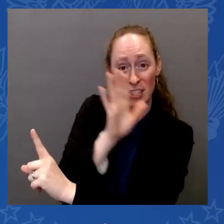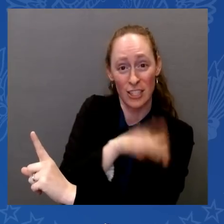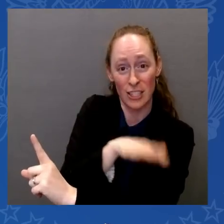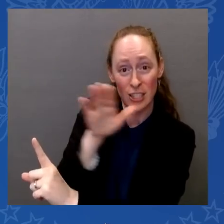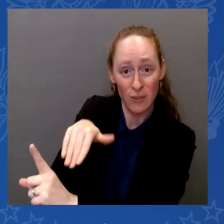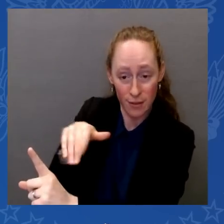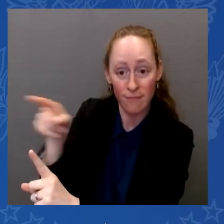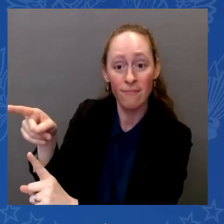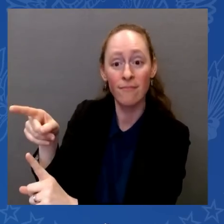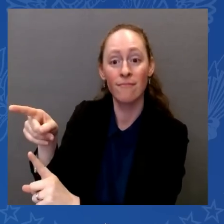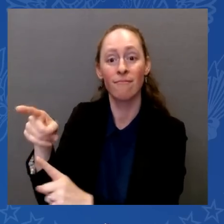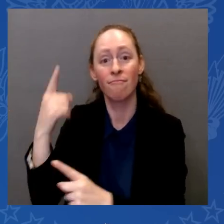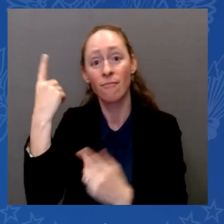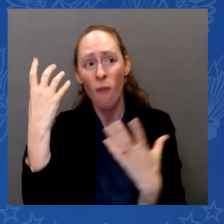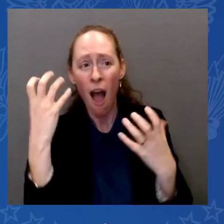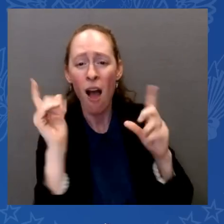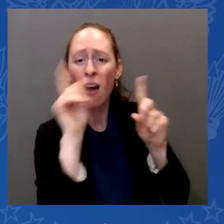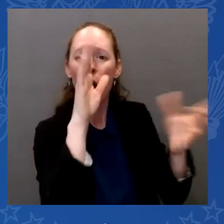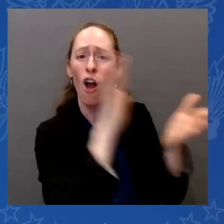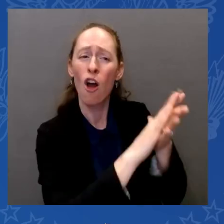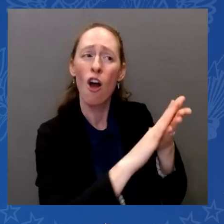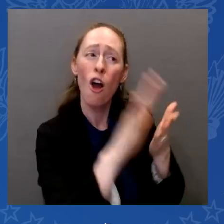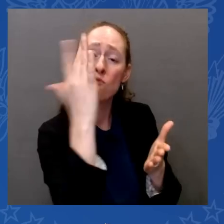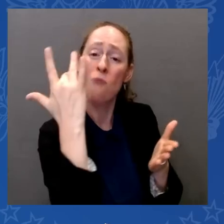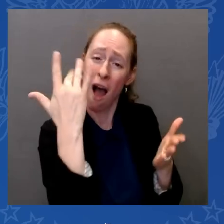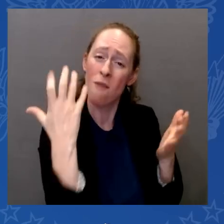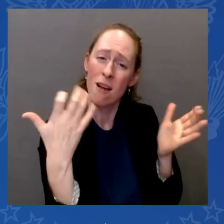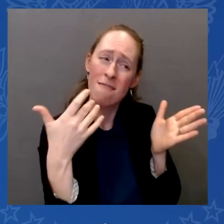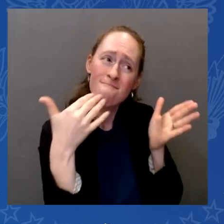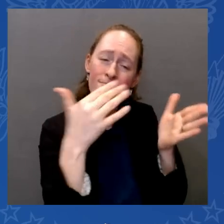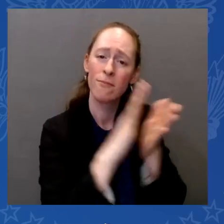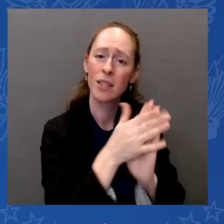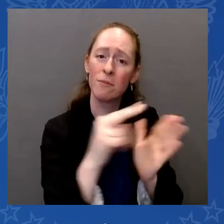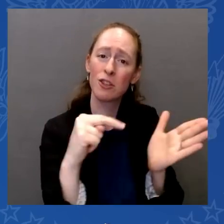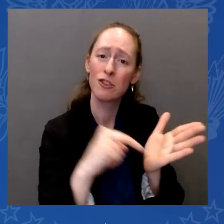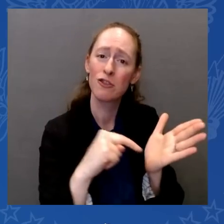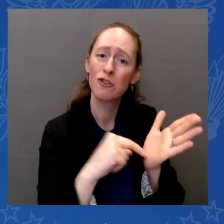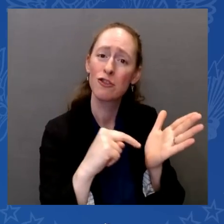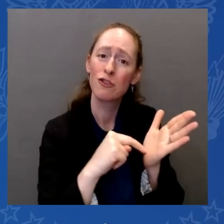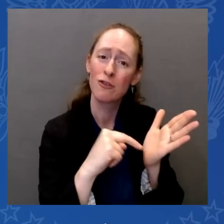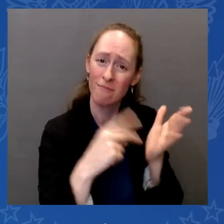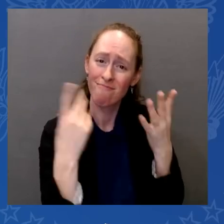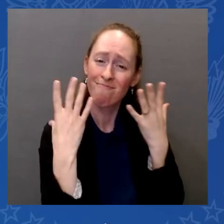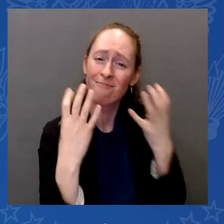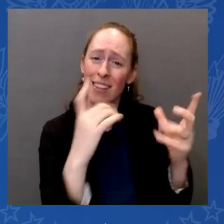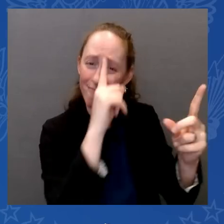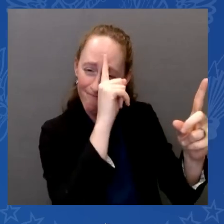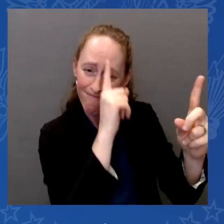making everyday life really hard. But now she says that weight is lifted, making life easier for her.